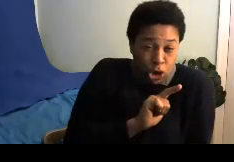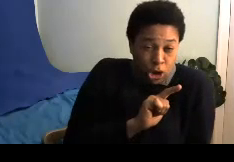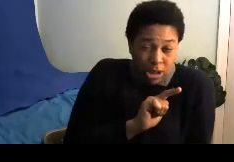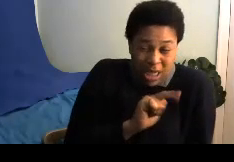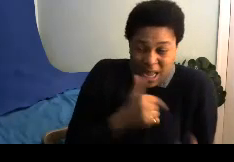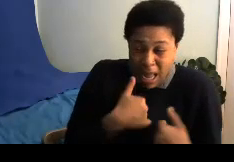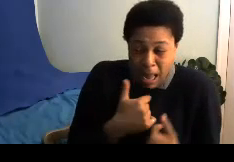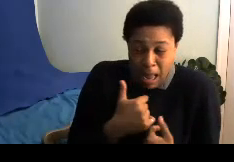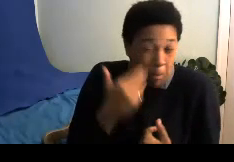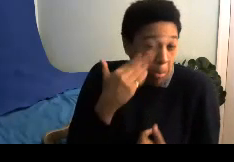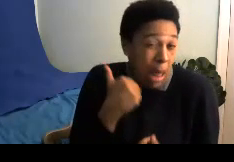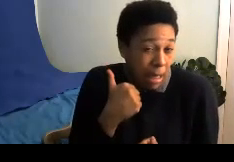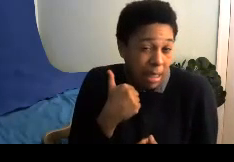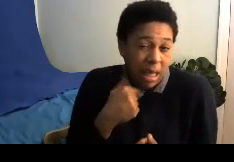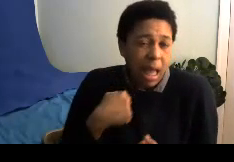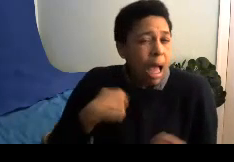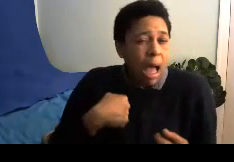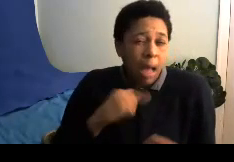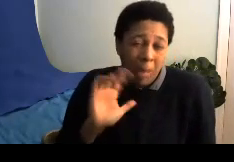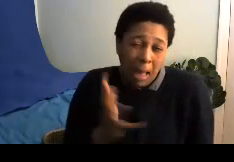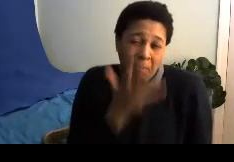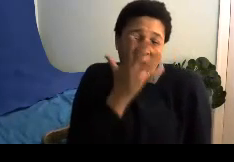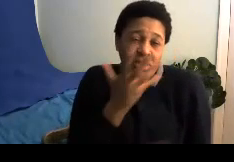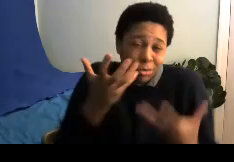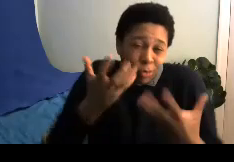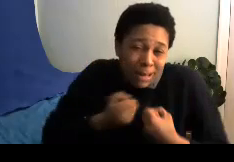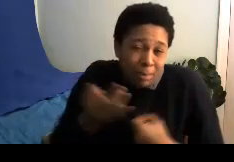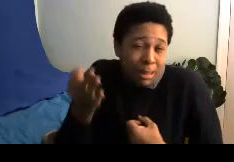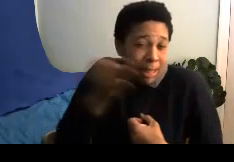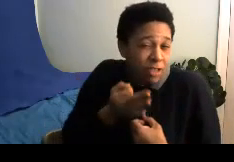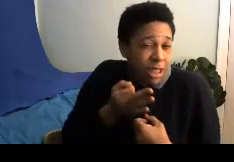invitations to spend Christmas with them and their families, if